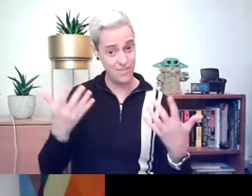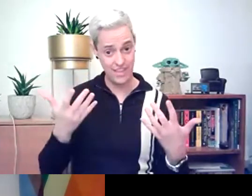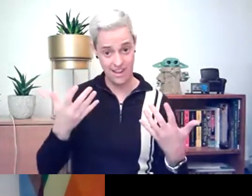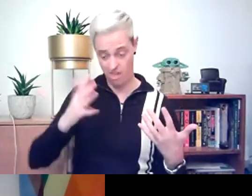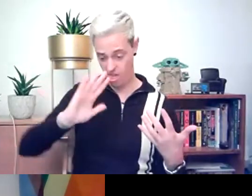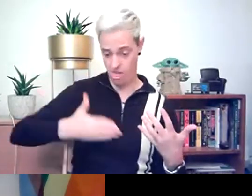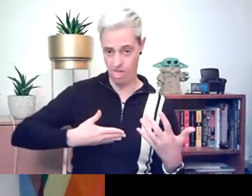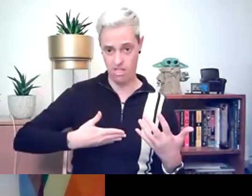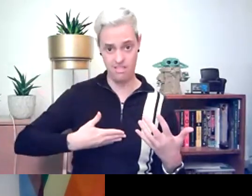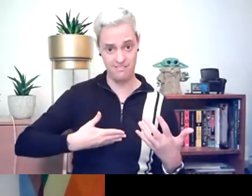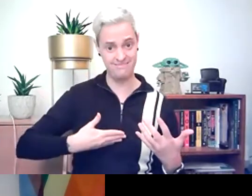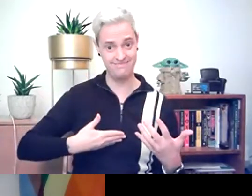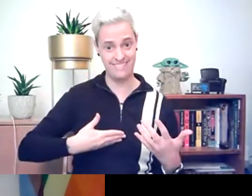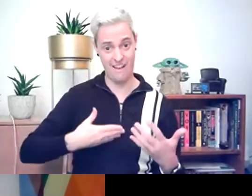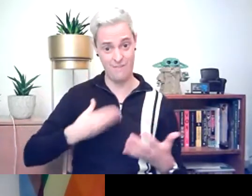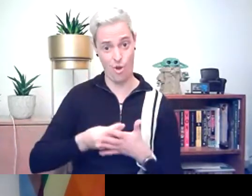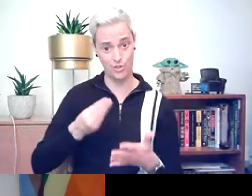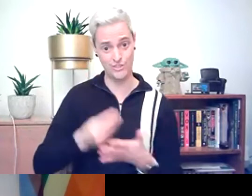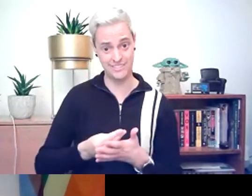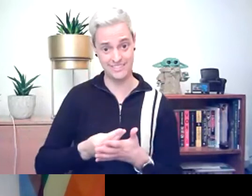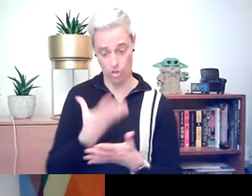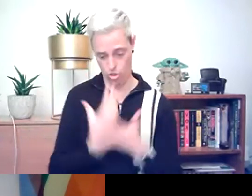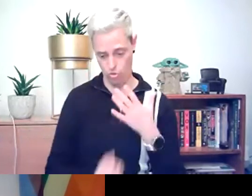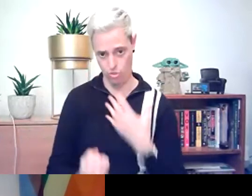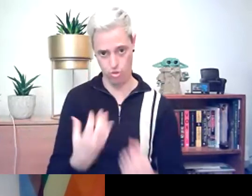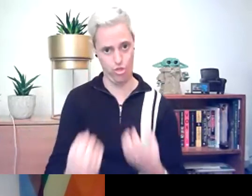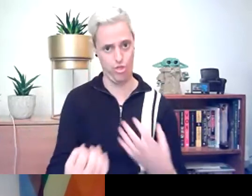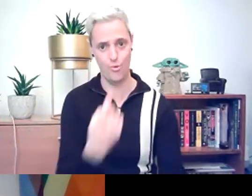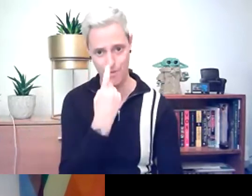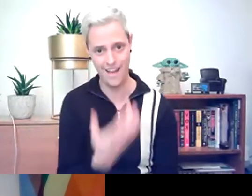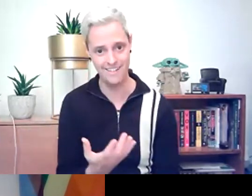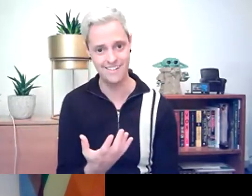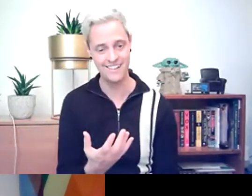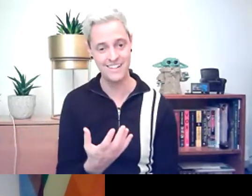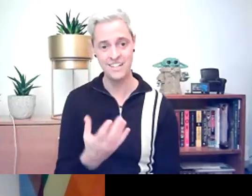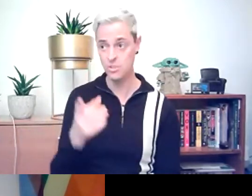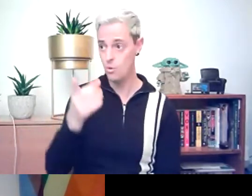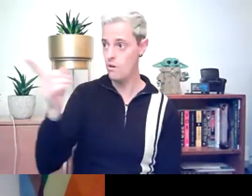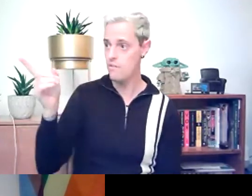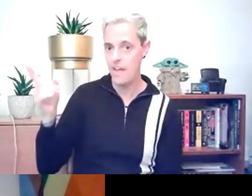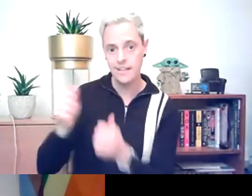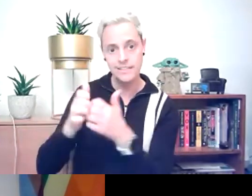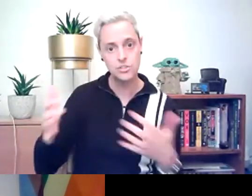easily forget. And yes, seeking outcome analyses with people who disagree with those is a really